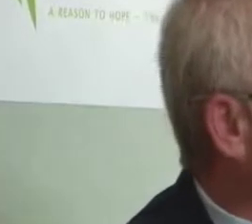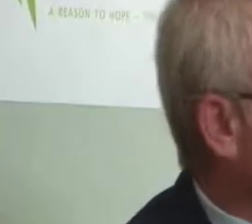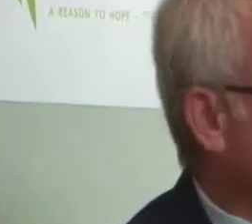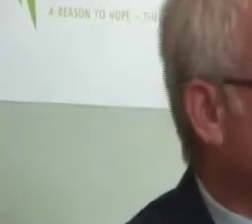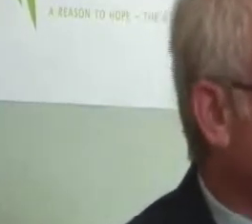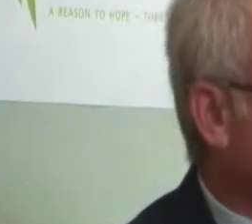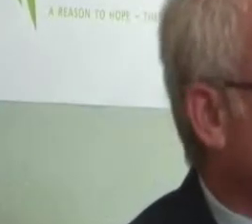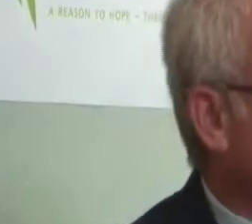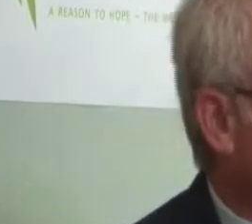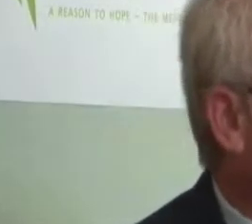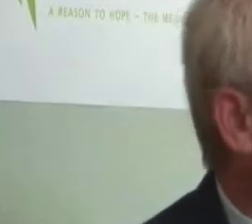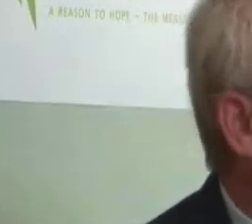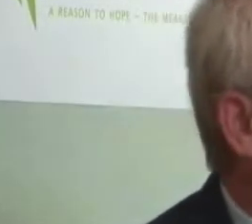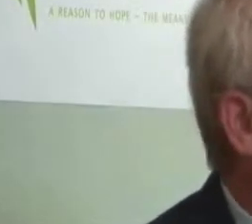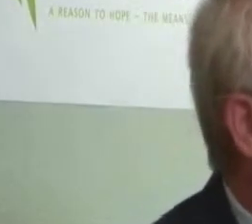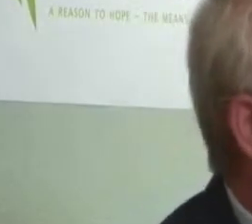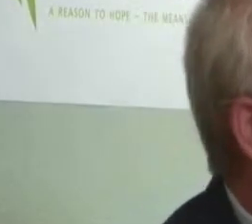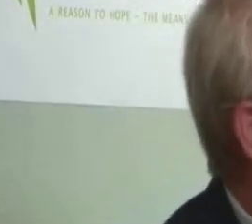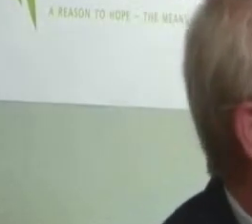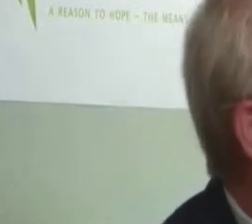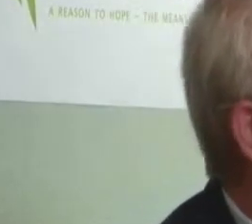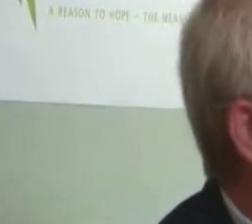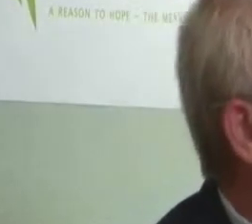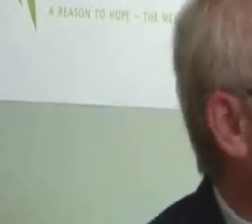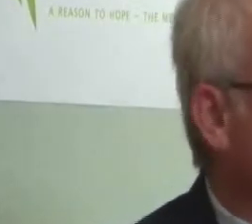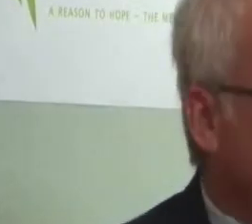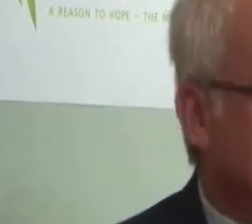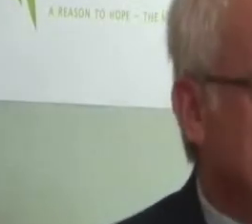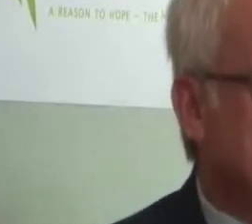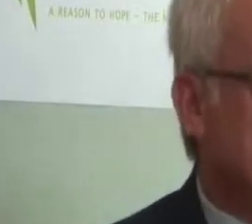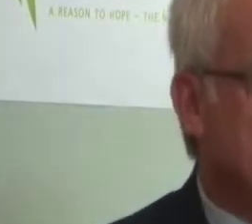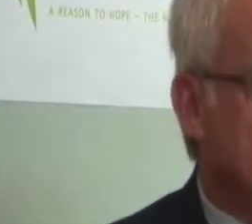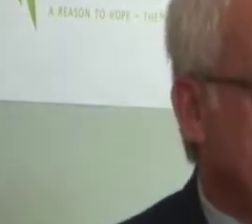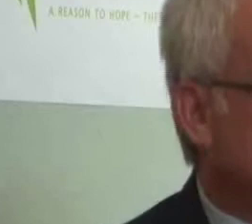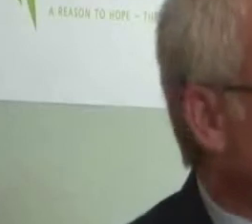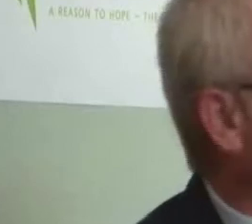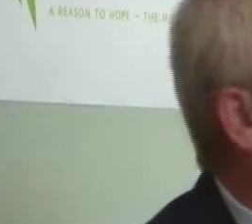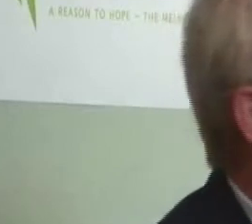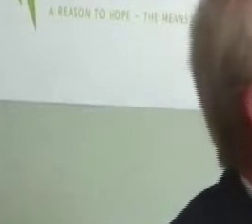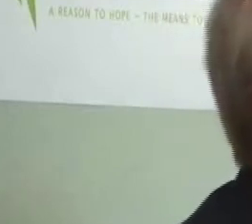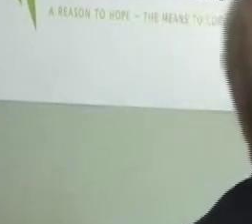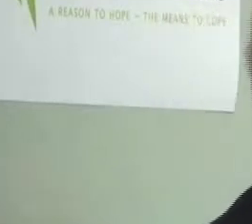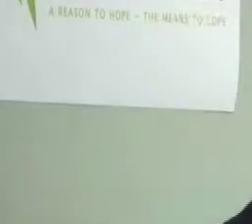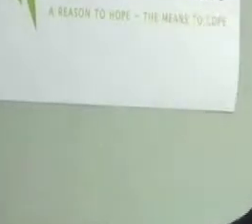with people with, um, health issues and not necessarily banks who do quite well. Thank you.